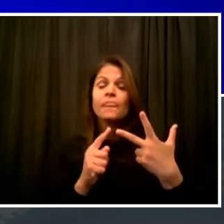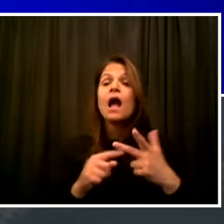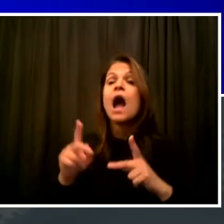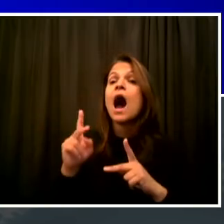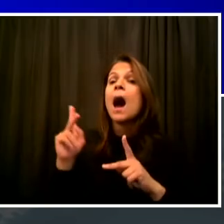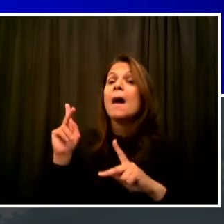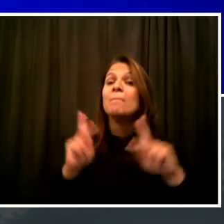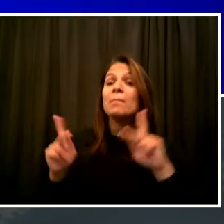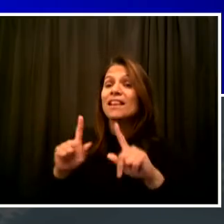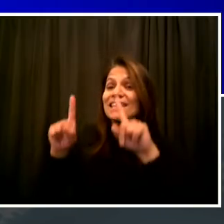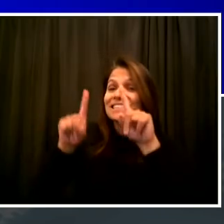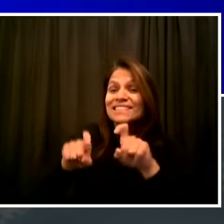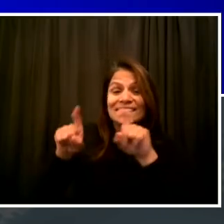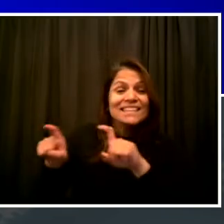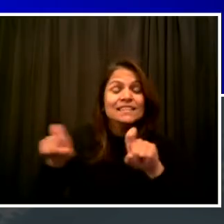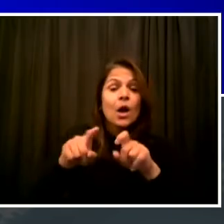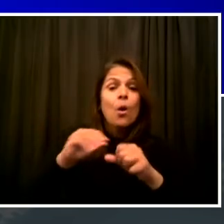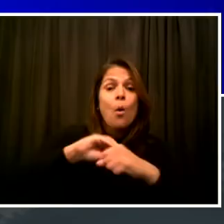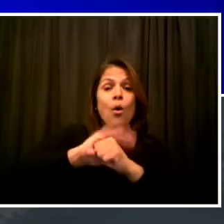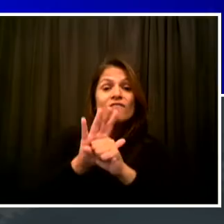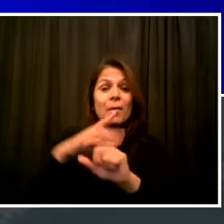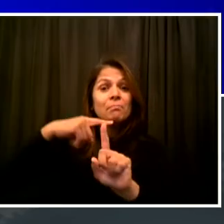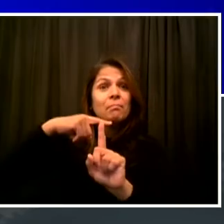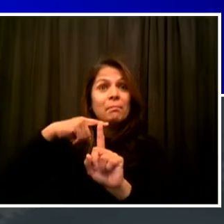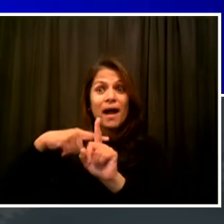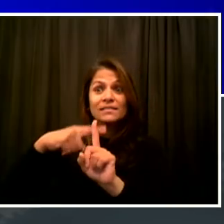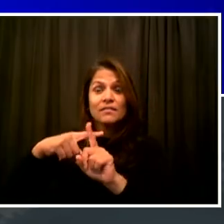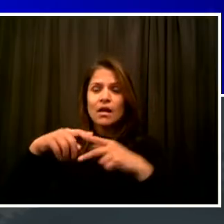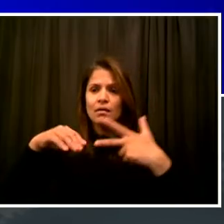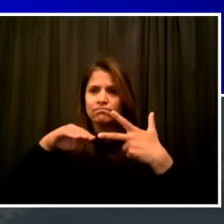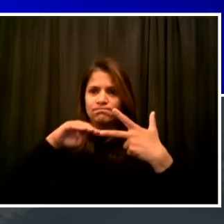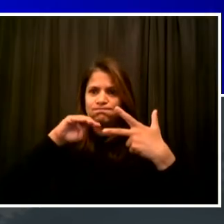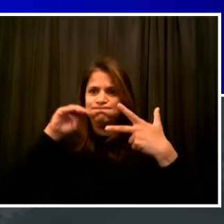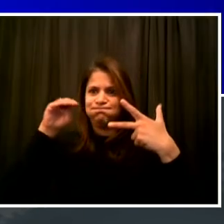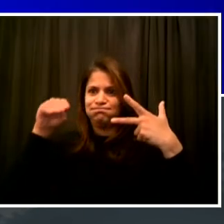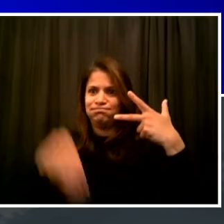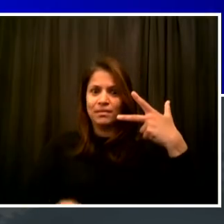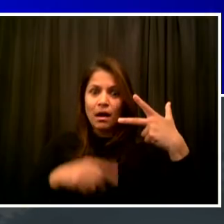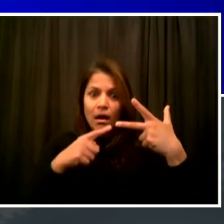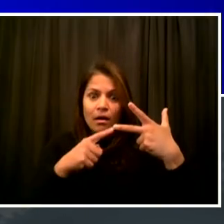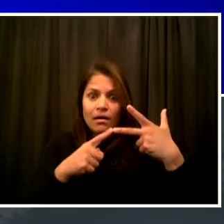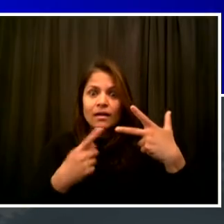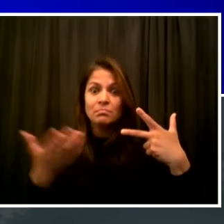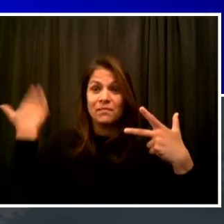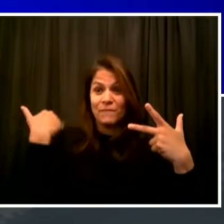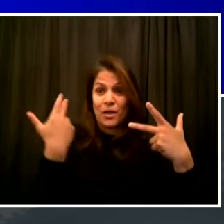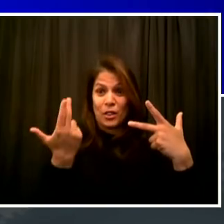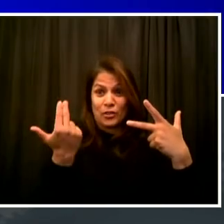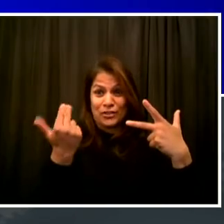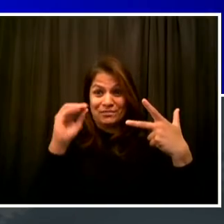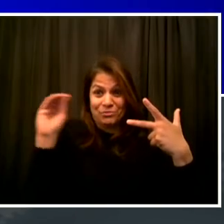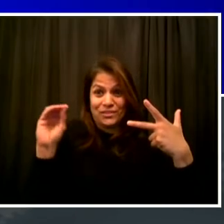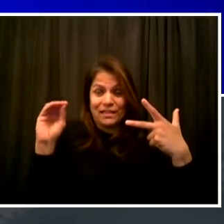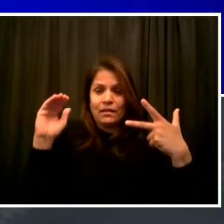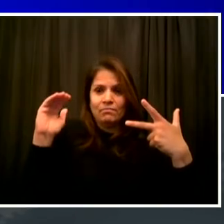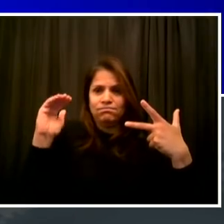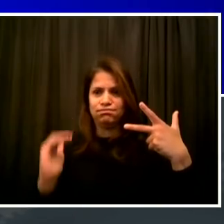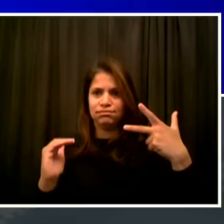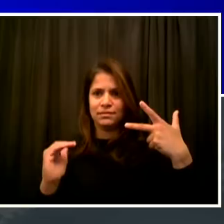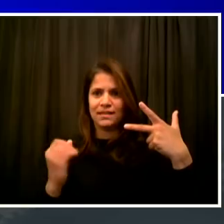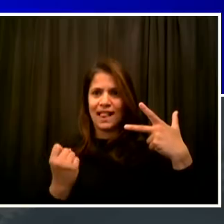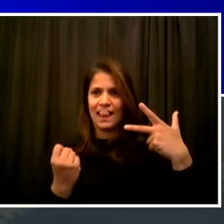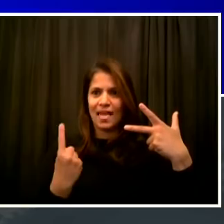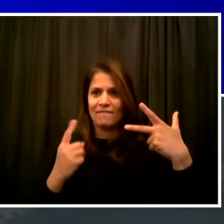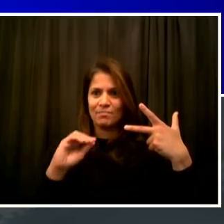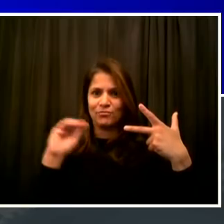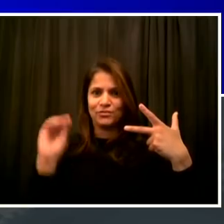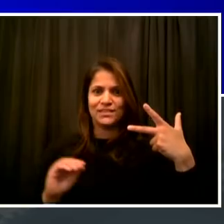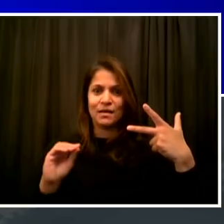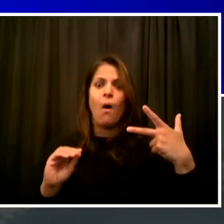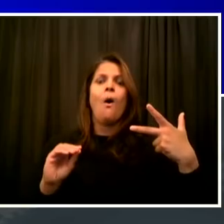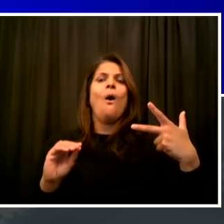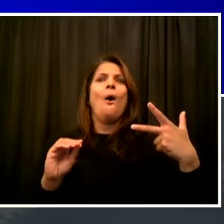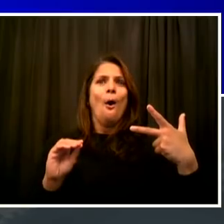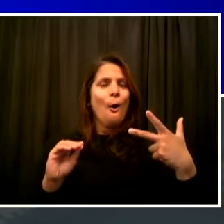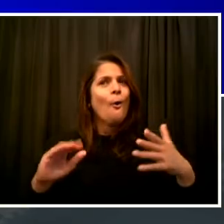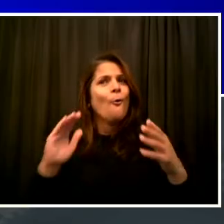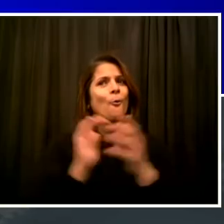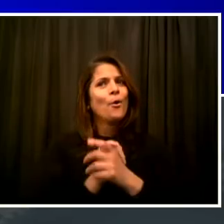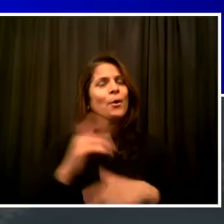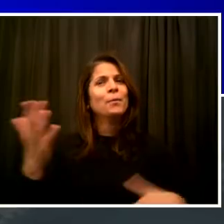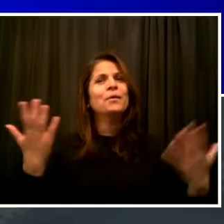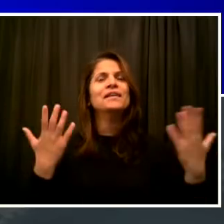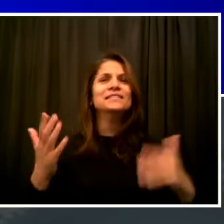SEEN MSTO DAYS.